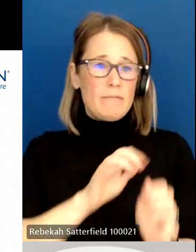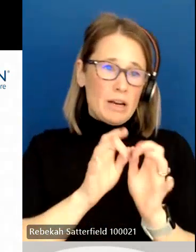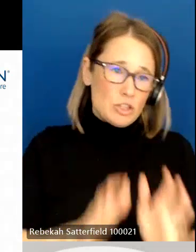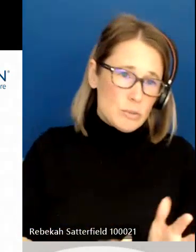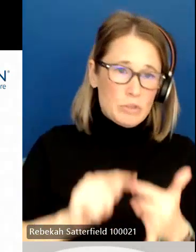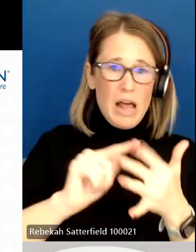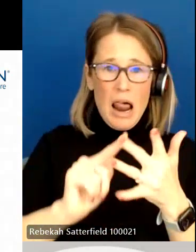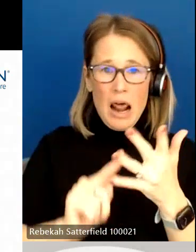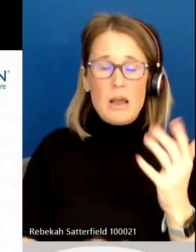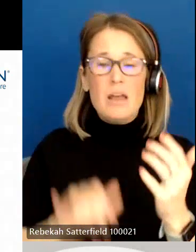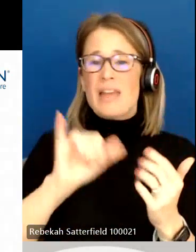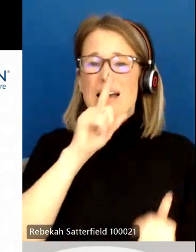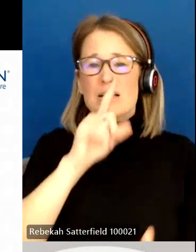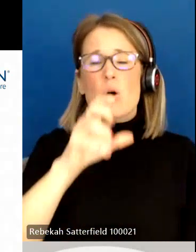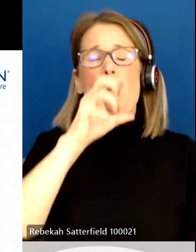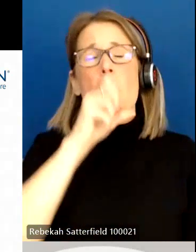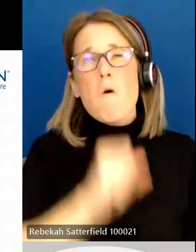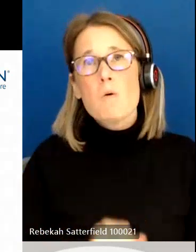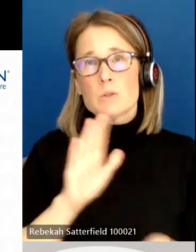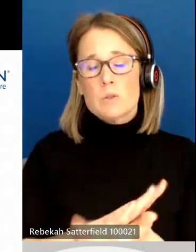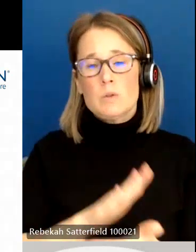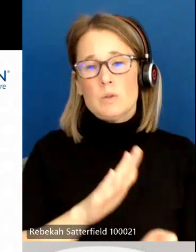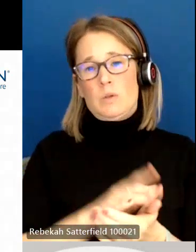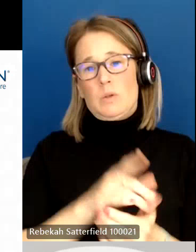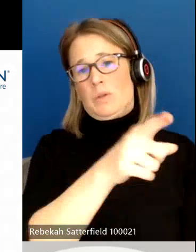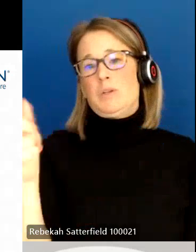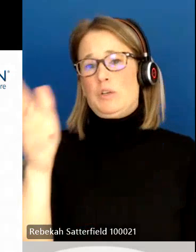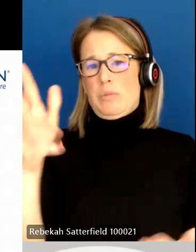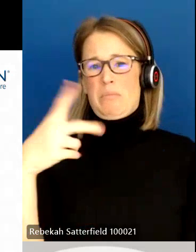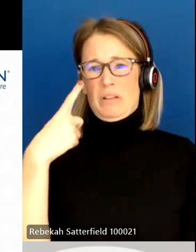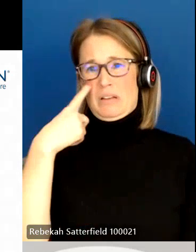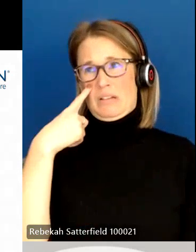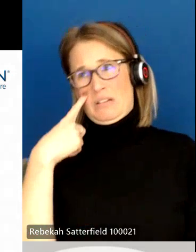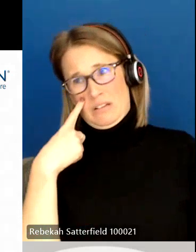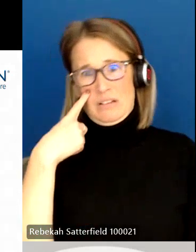is so old school that some of you are probably like uh going to break out in Giggles but it's